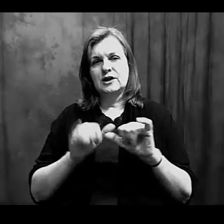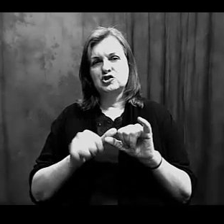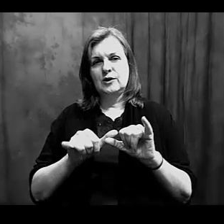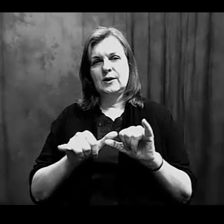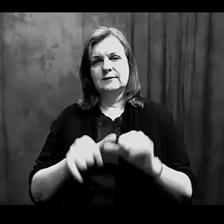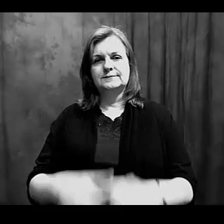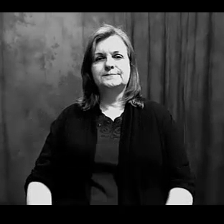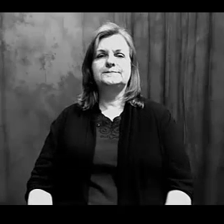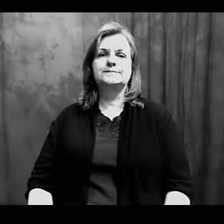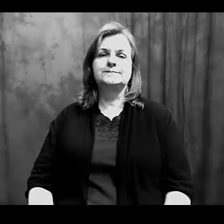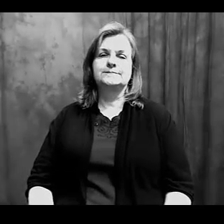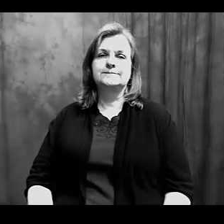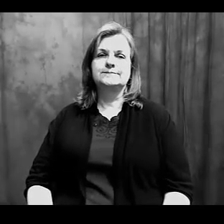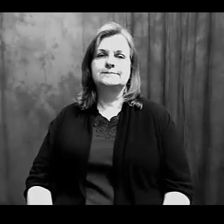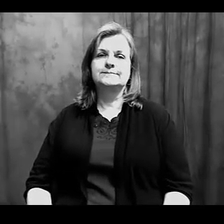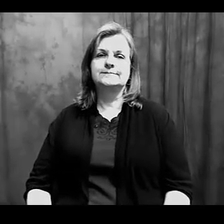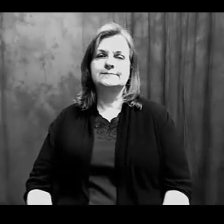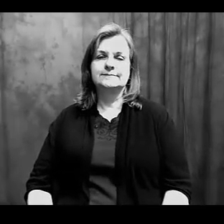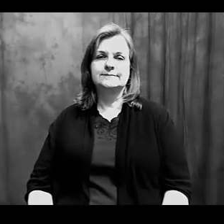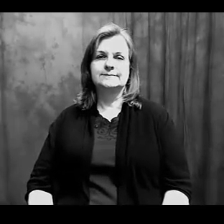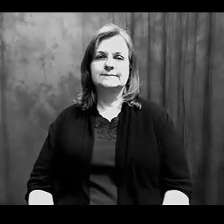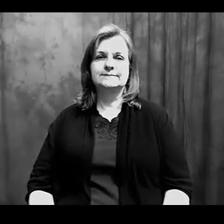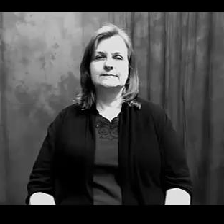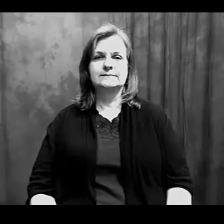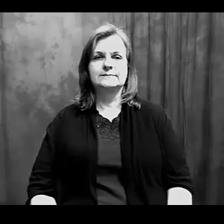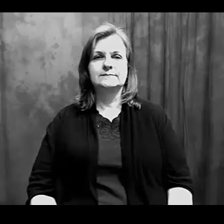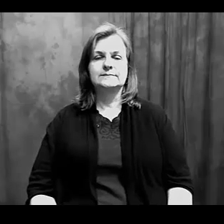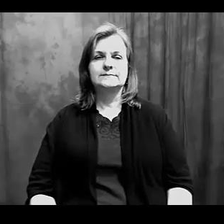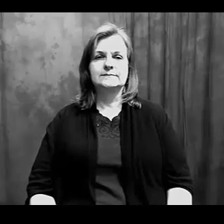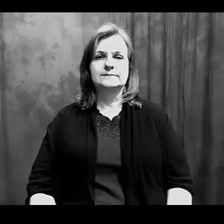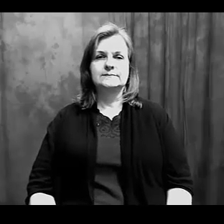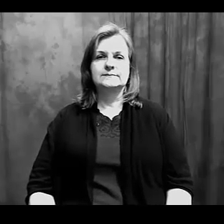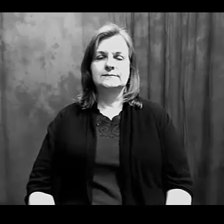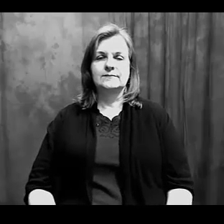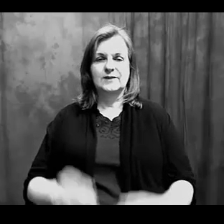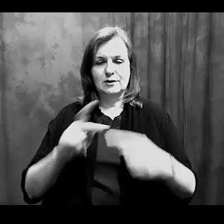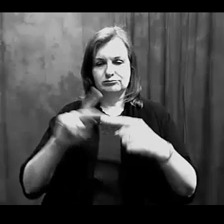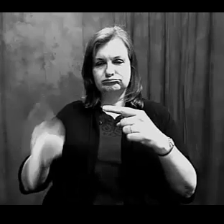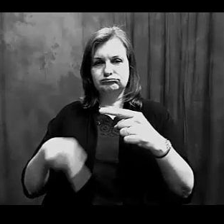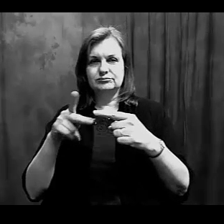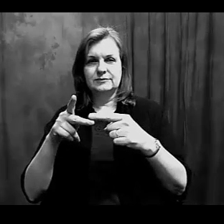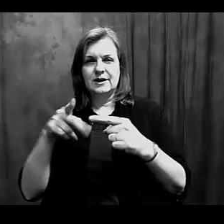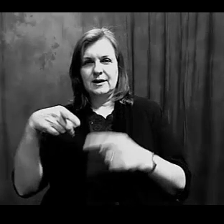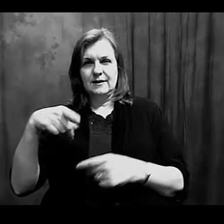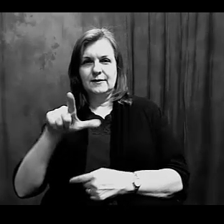become very important to talk about genetic engineering